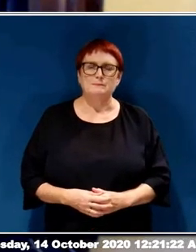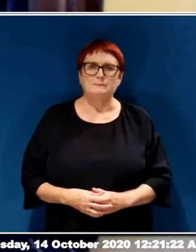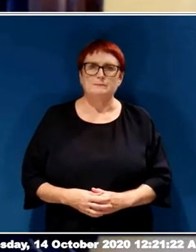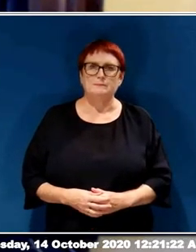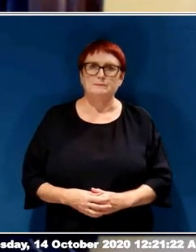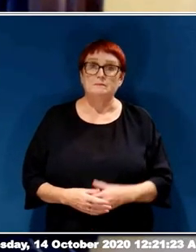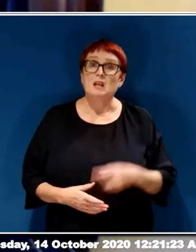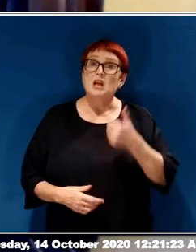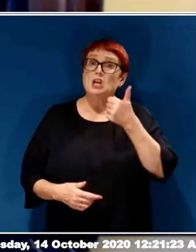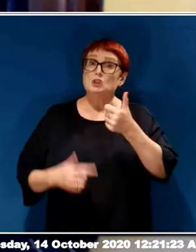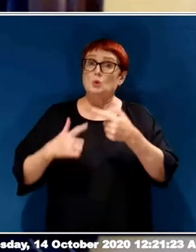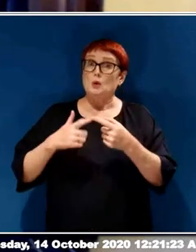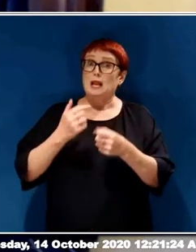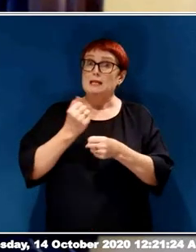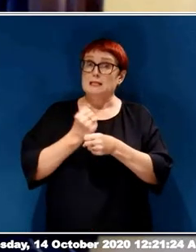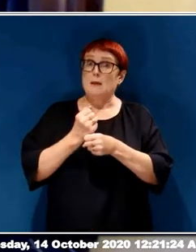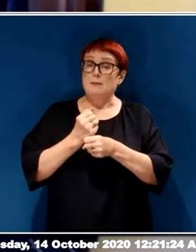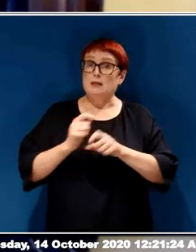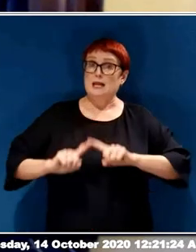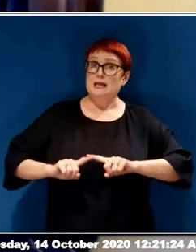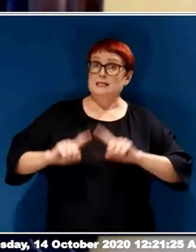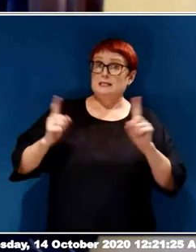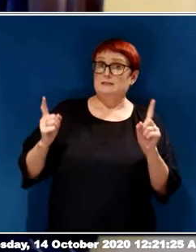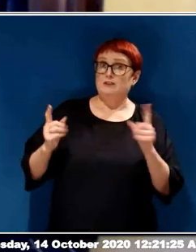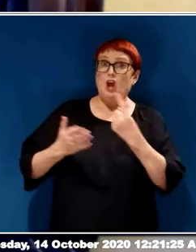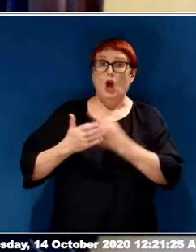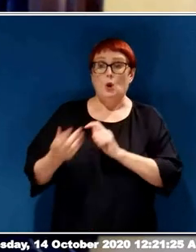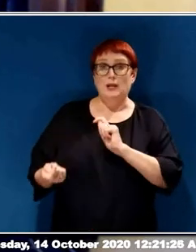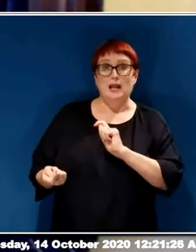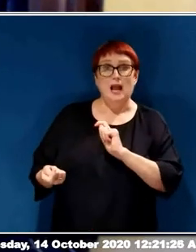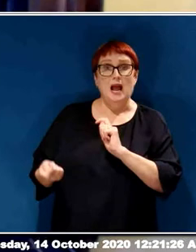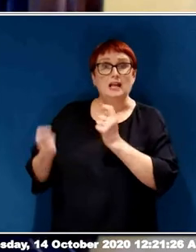an adjustment to remove a barrier and an intervention.